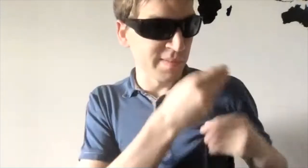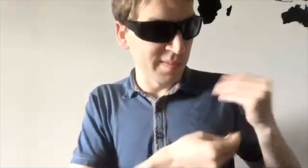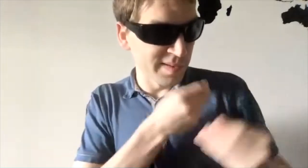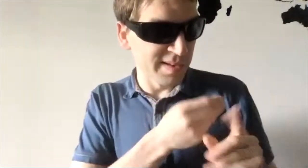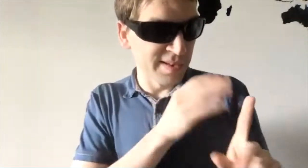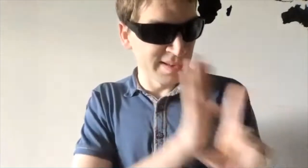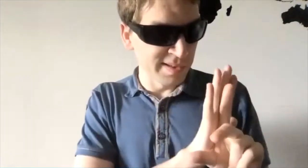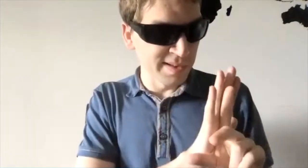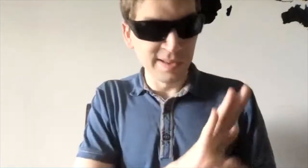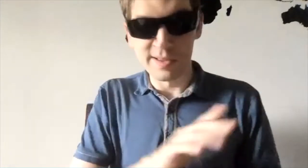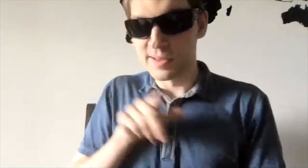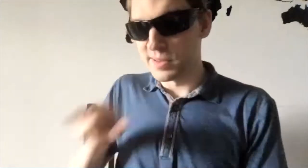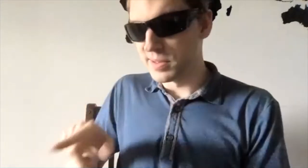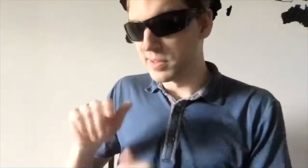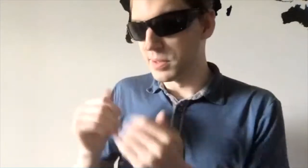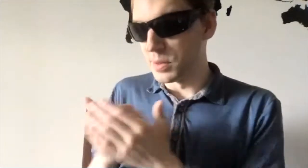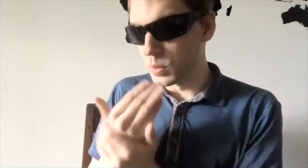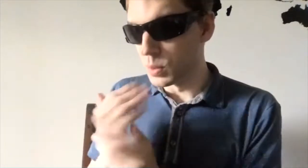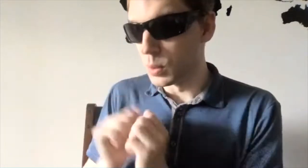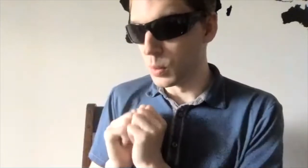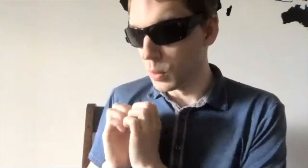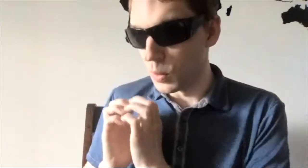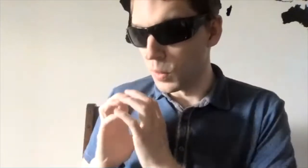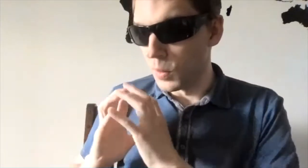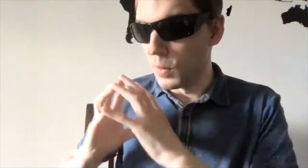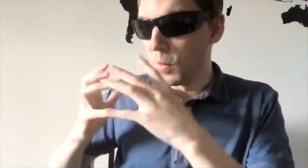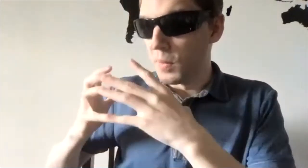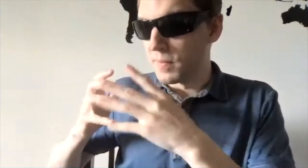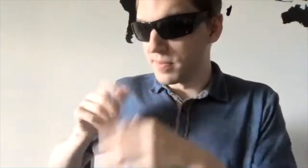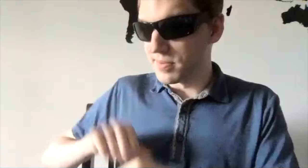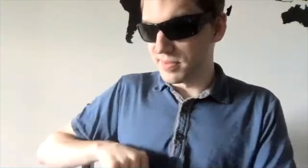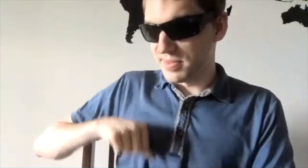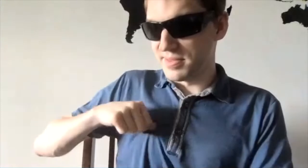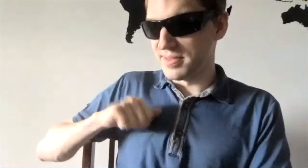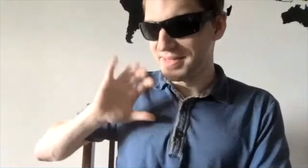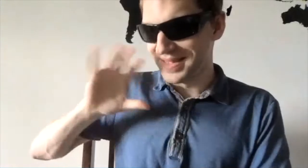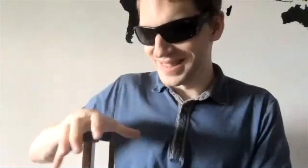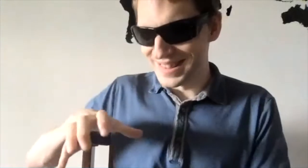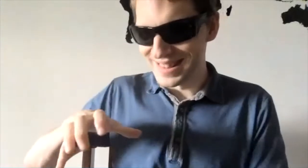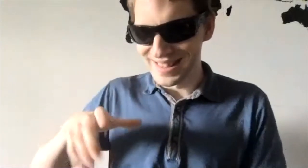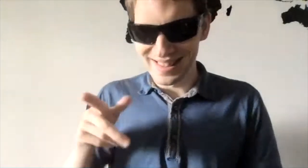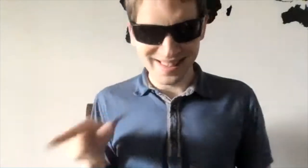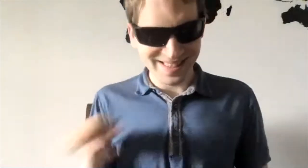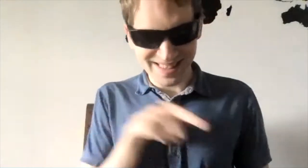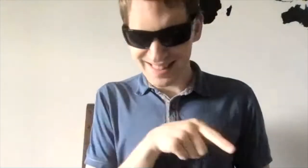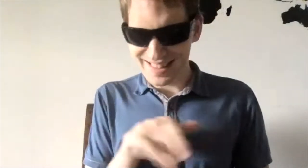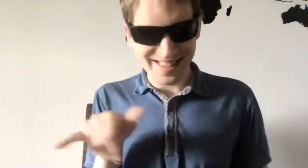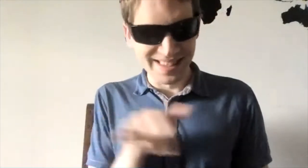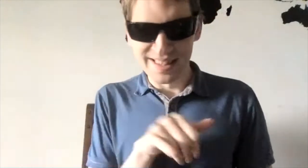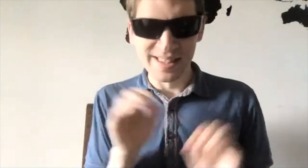In that respect, so there's deaf culture and there's all that goes along with the deaf being a part of the deaf community.